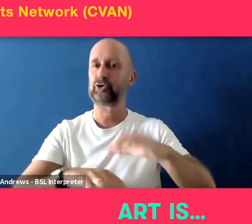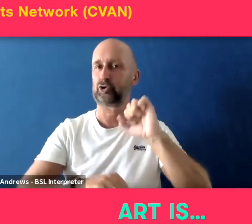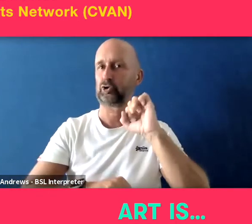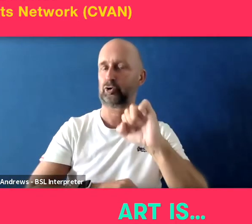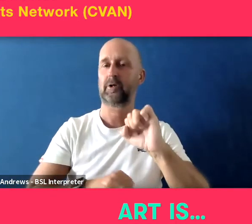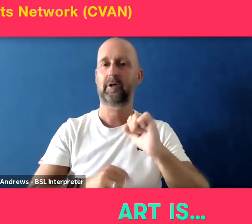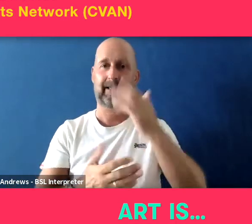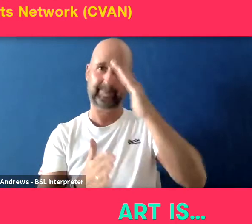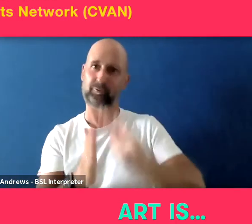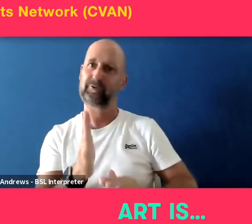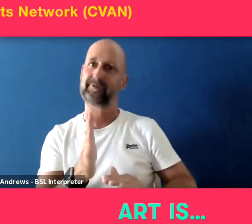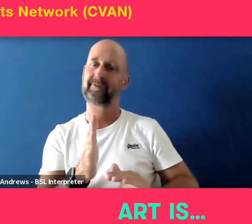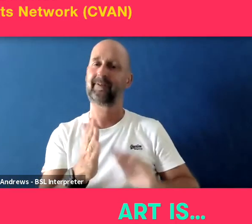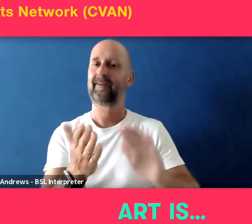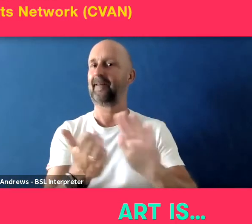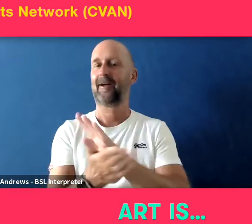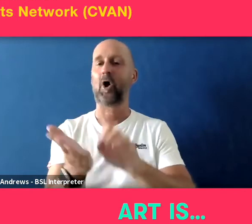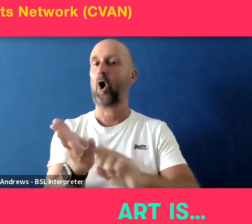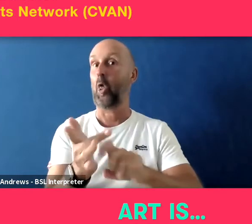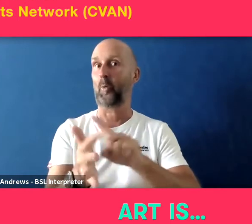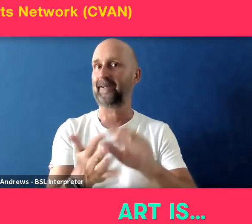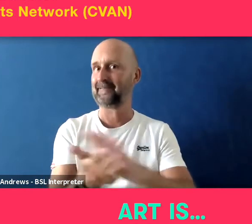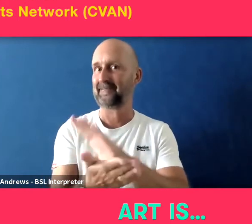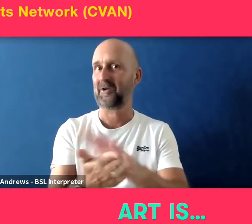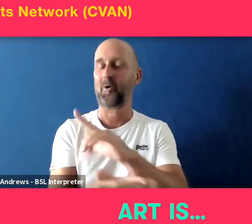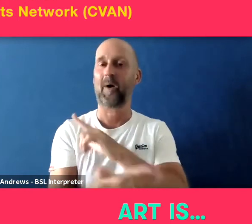are delighted to have Louise join us - as a recent graduate and winner